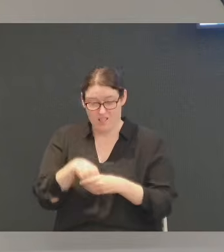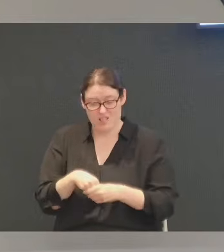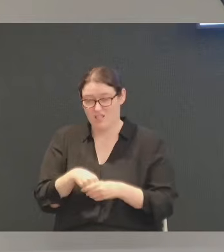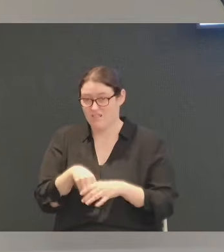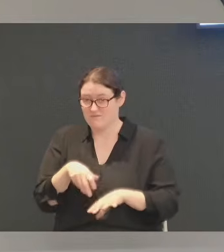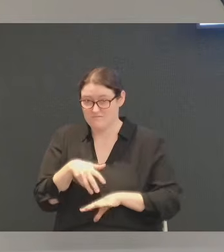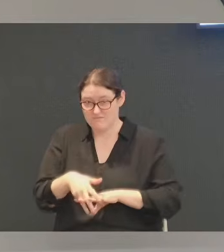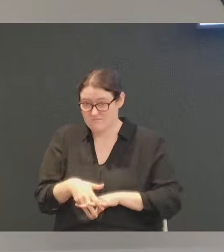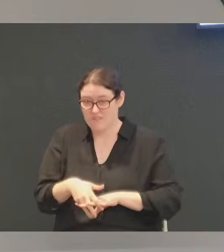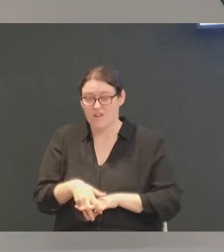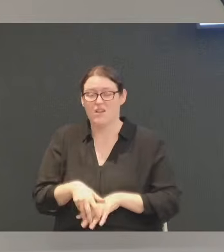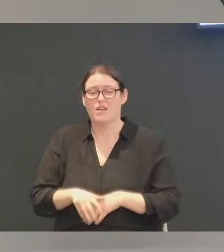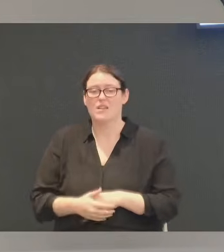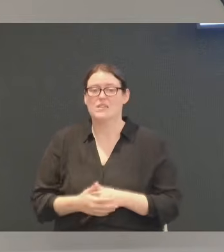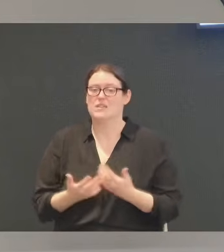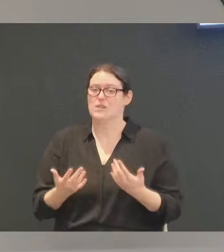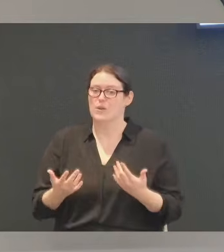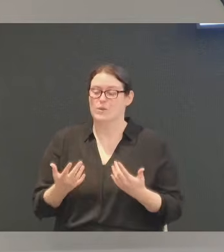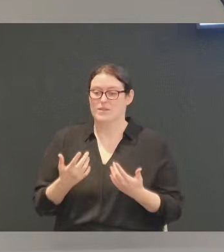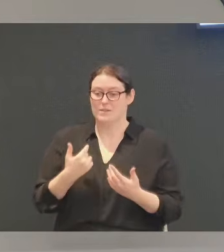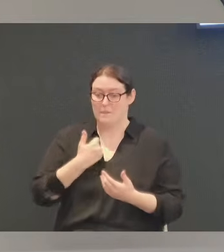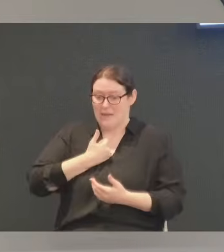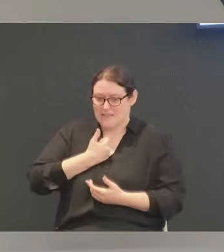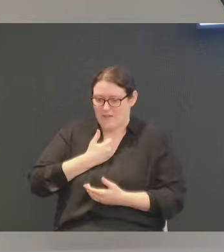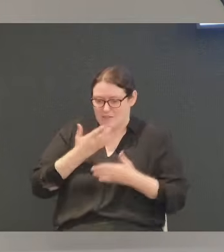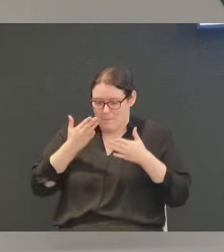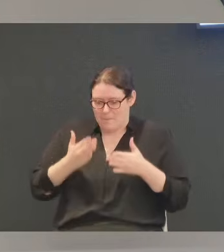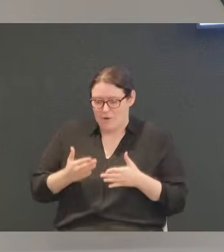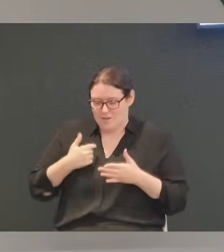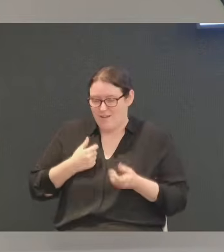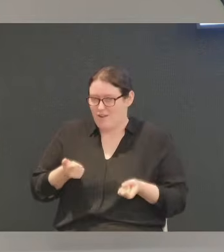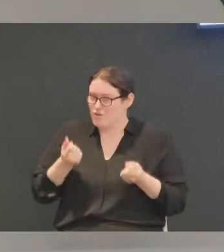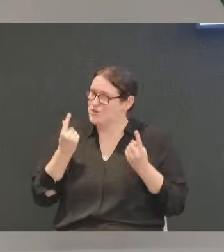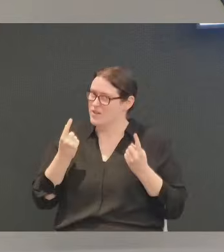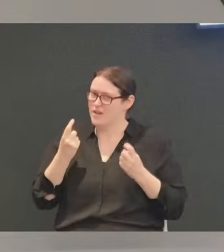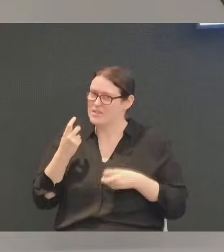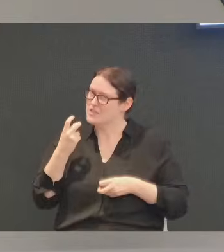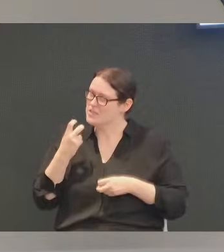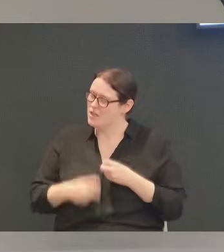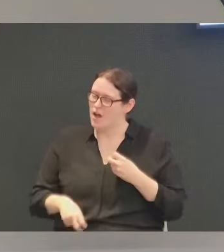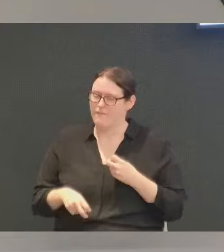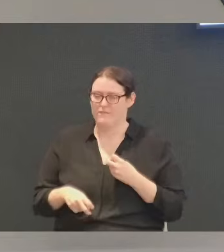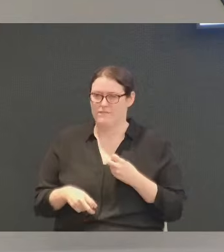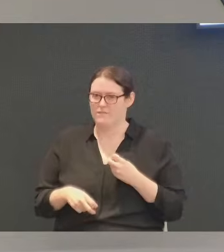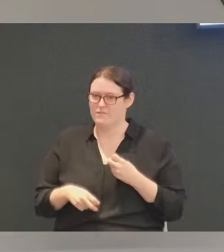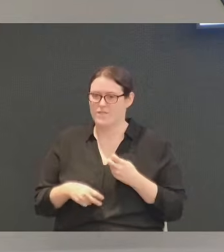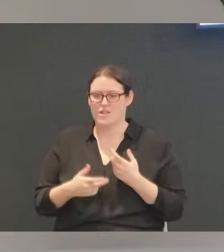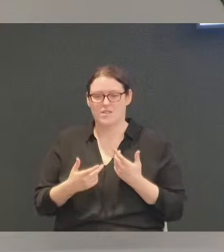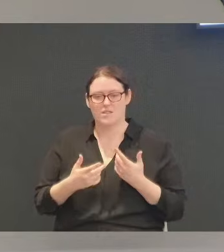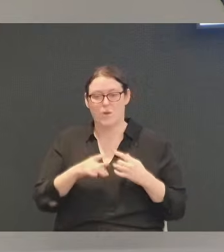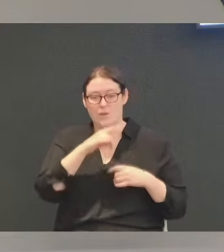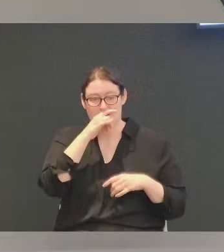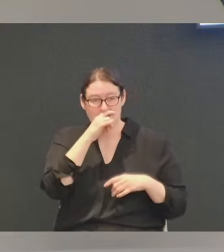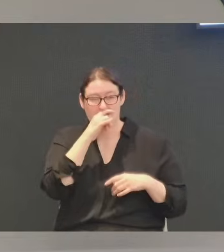so we as people understand the difficulty of our young people and some of the adults that we help